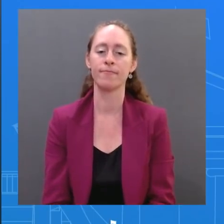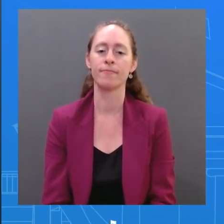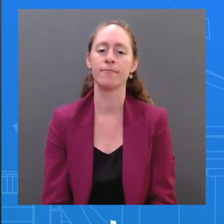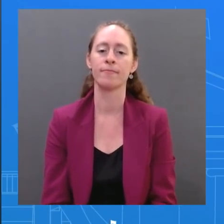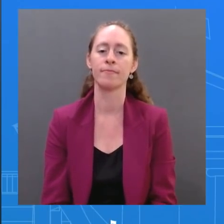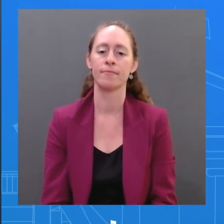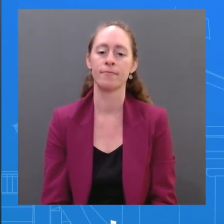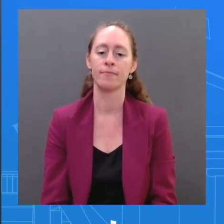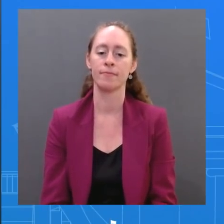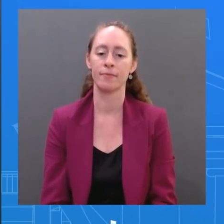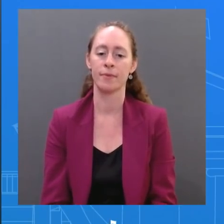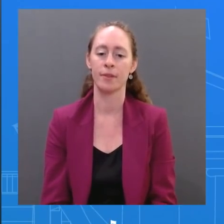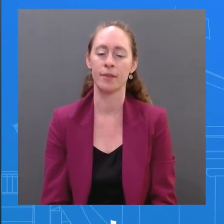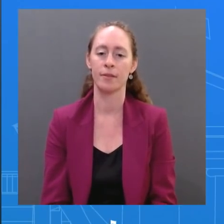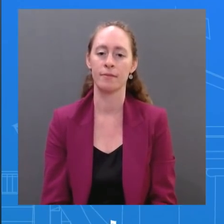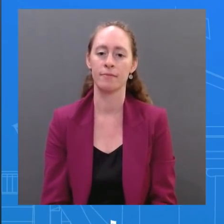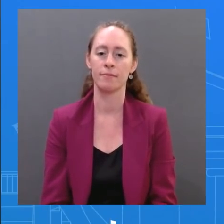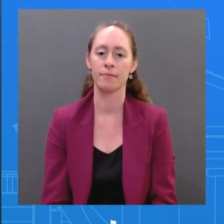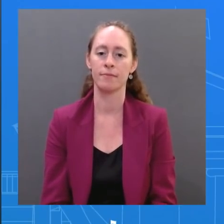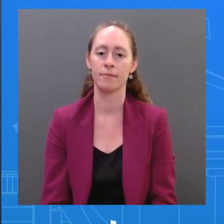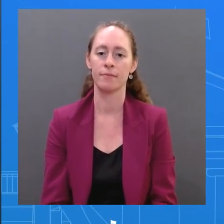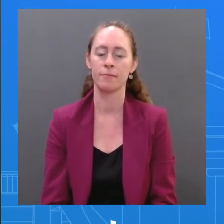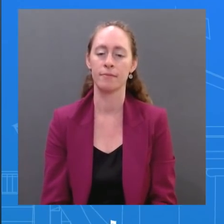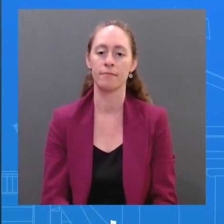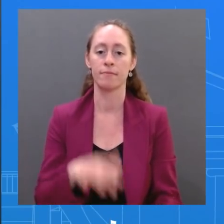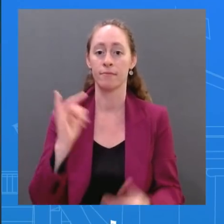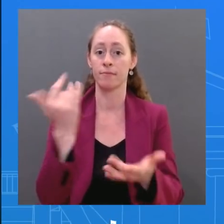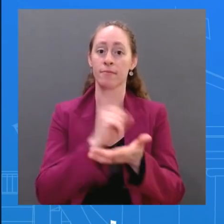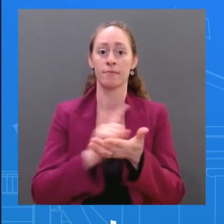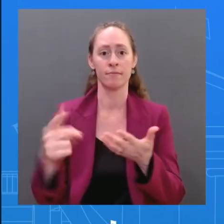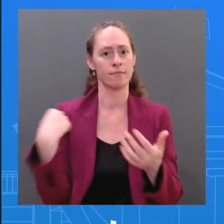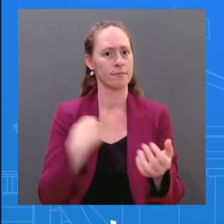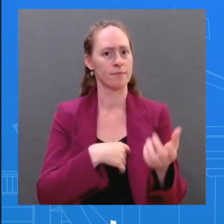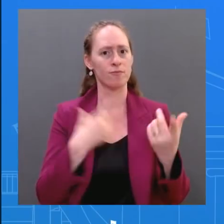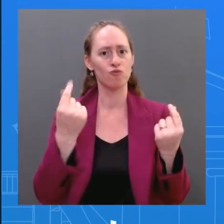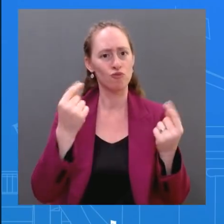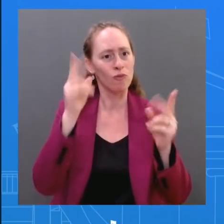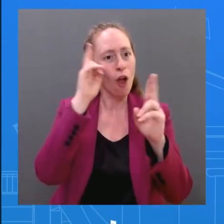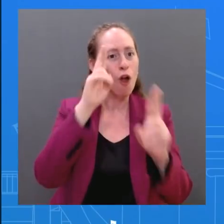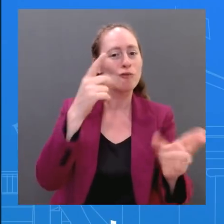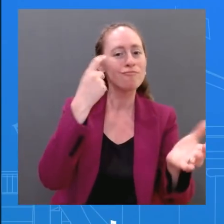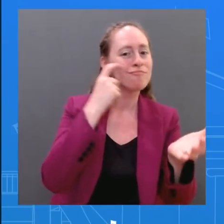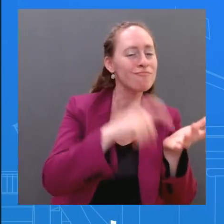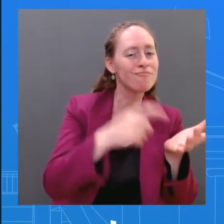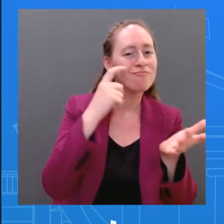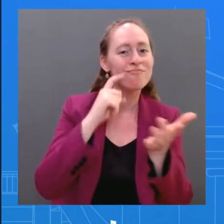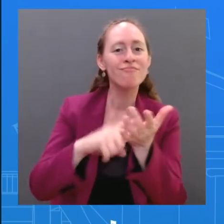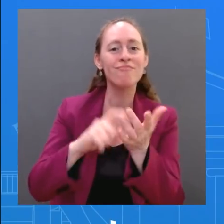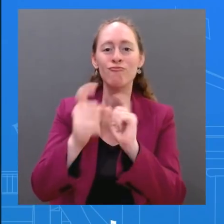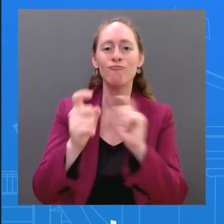through Presidential Medals of Honor and Freedom. And I think some of you may have been in the room